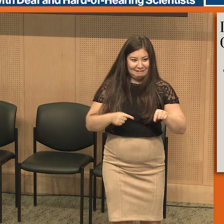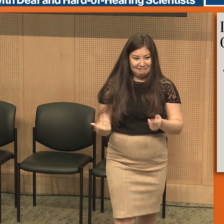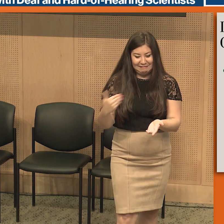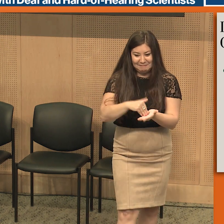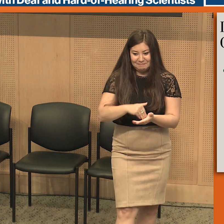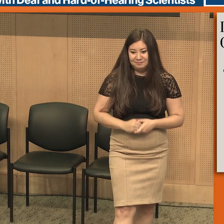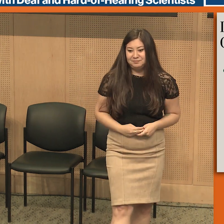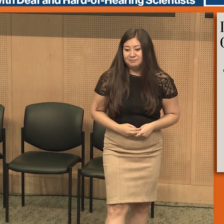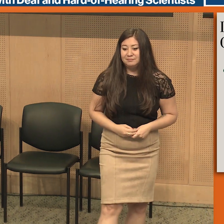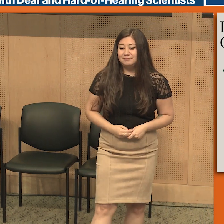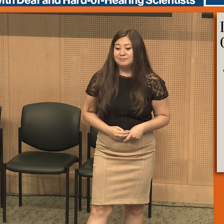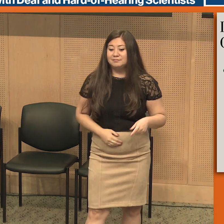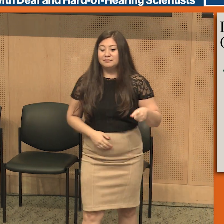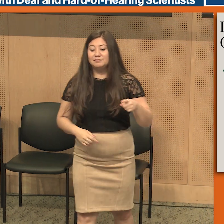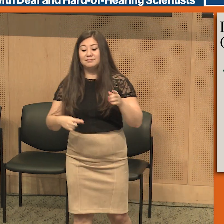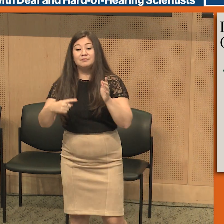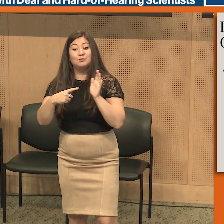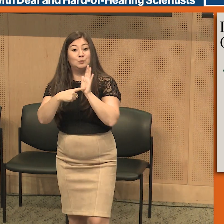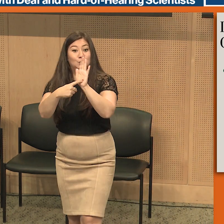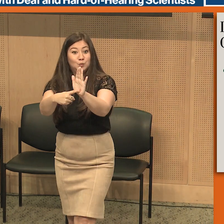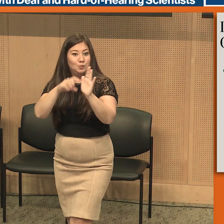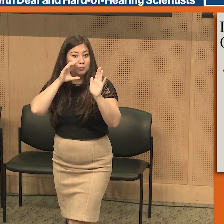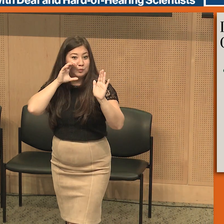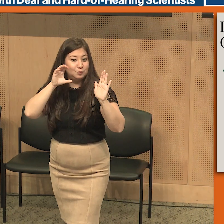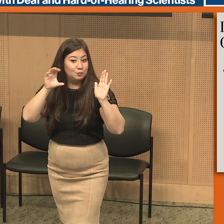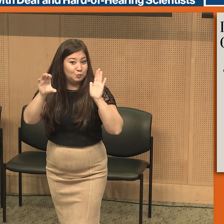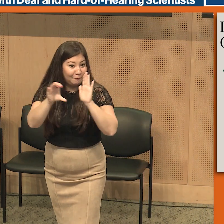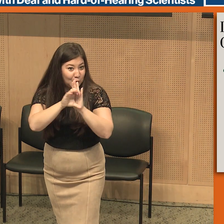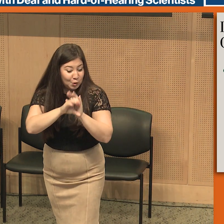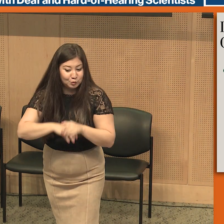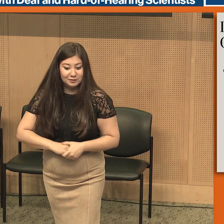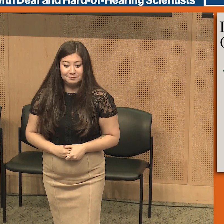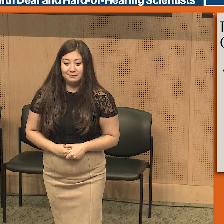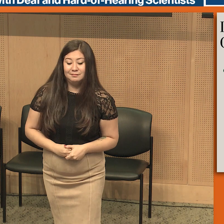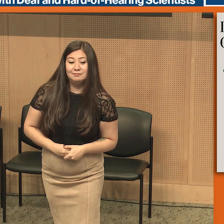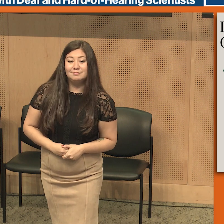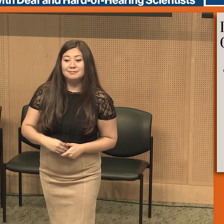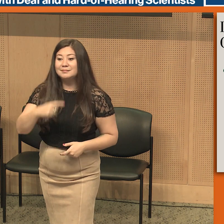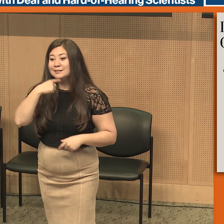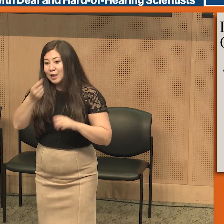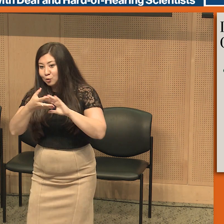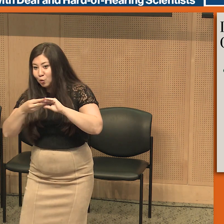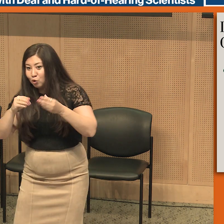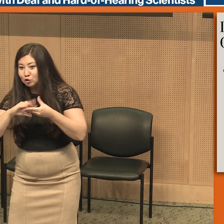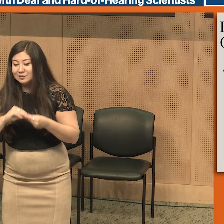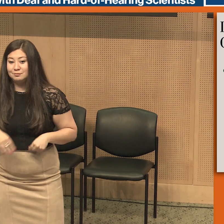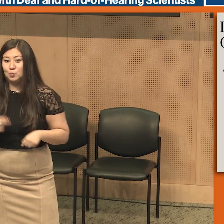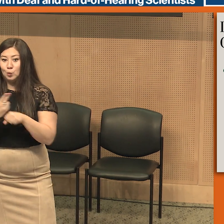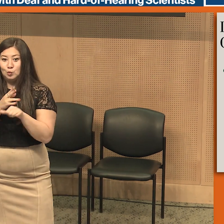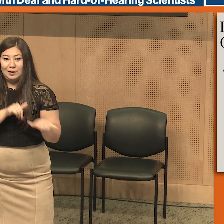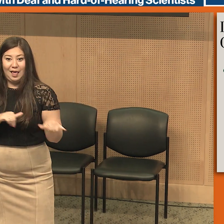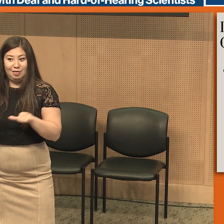and I get that face like "What are you talking about, Alicia?", I know I have to change my messaging.